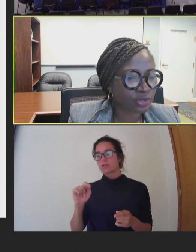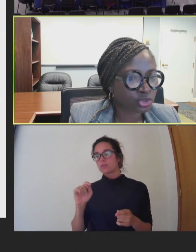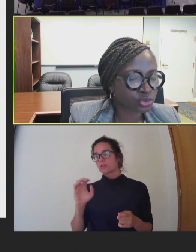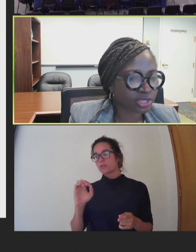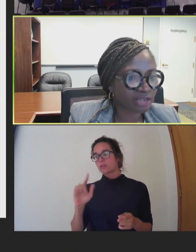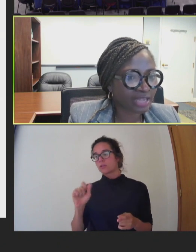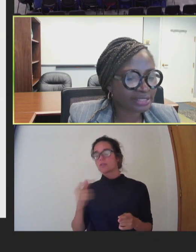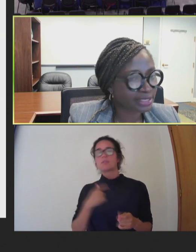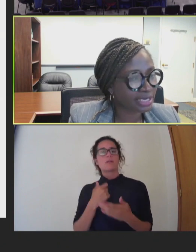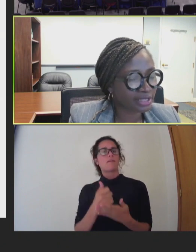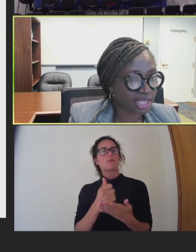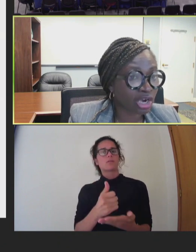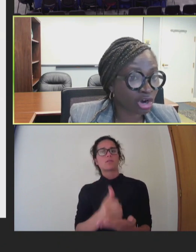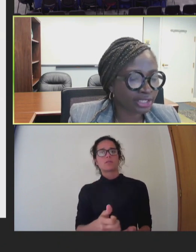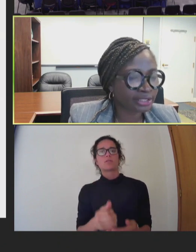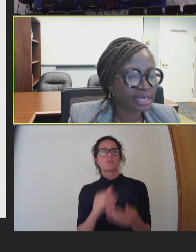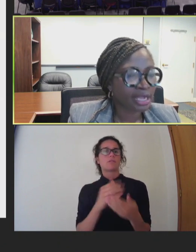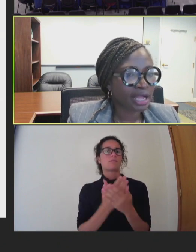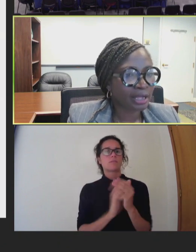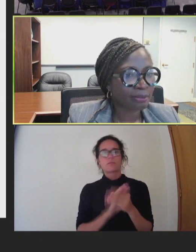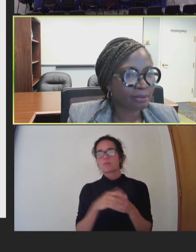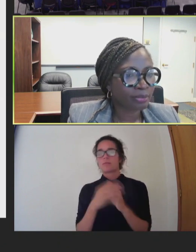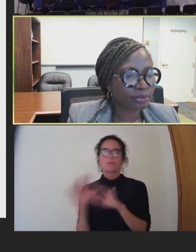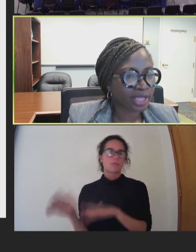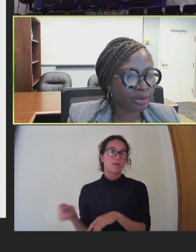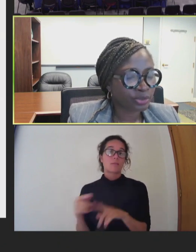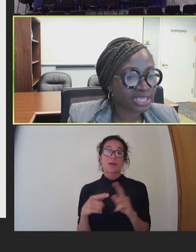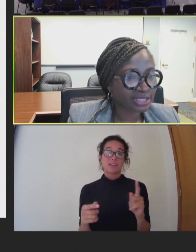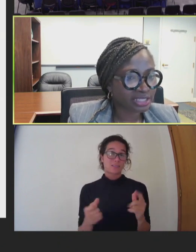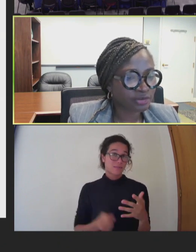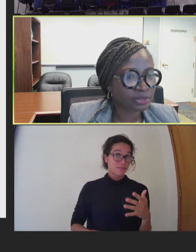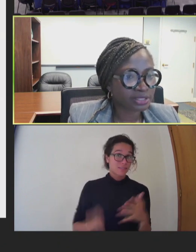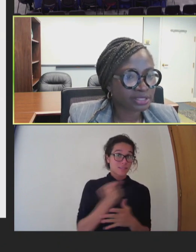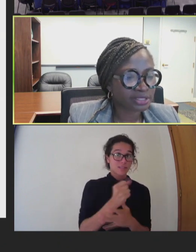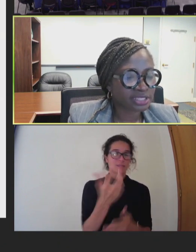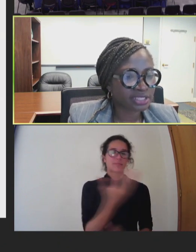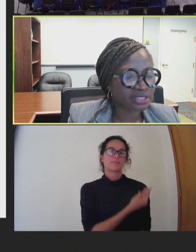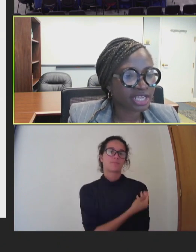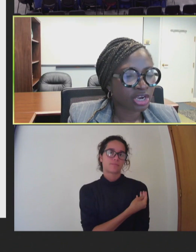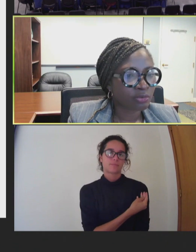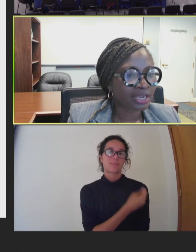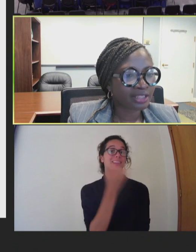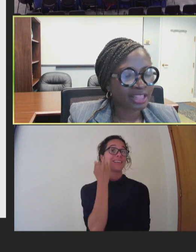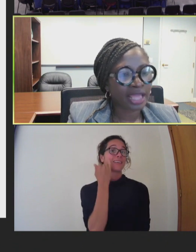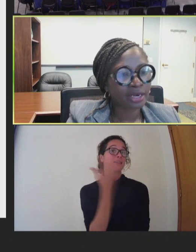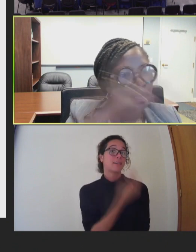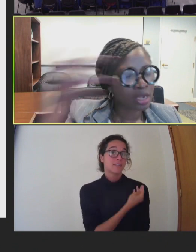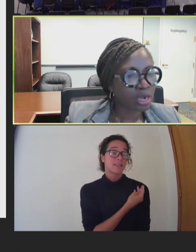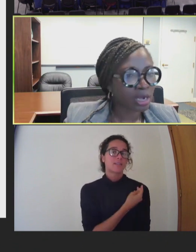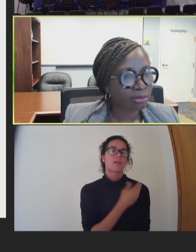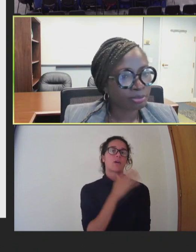your children are vaccinated, they are protected from this disease. Rather than